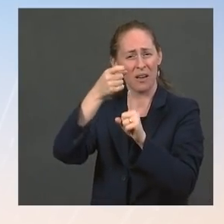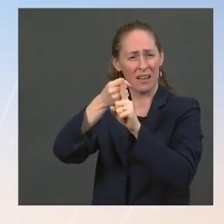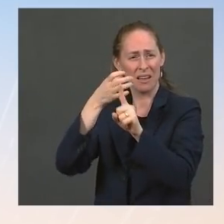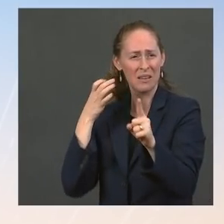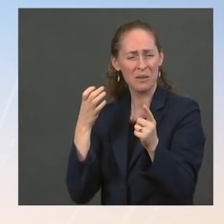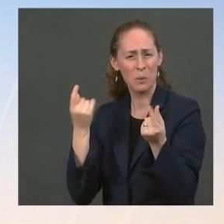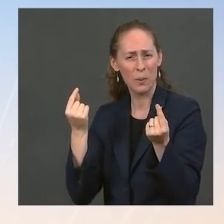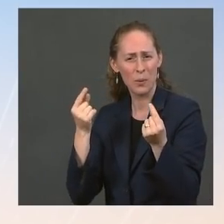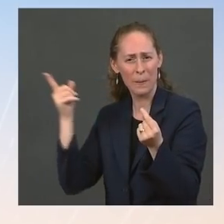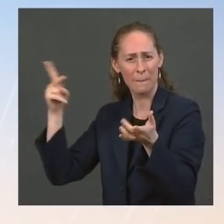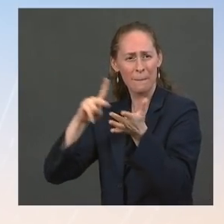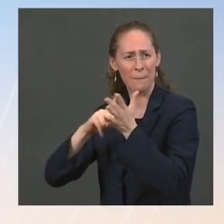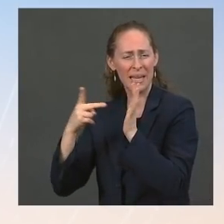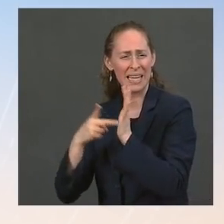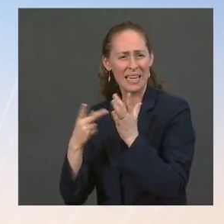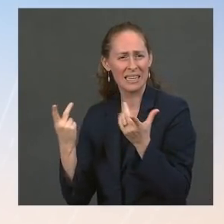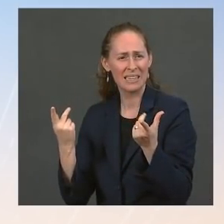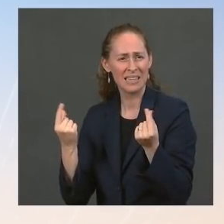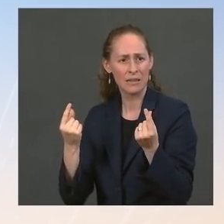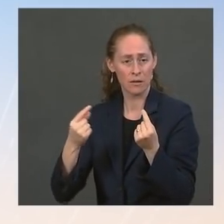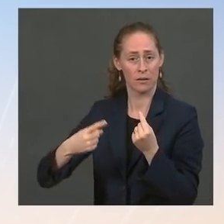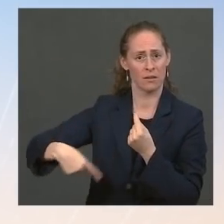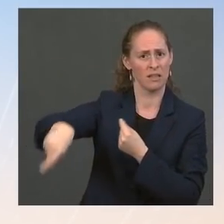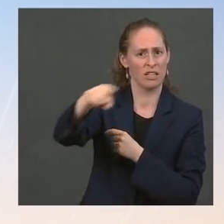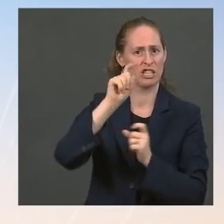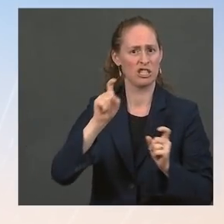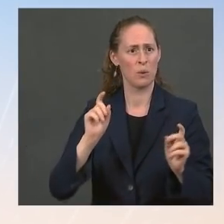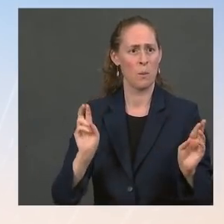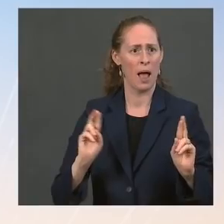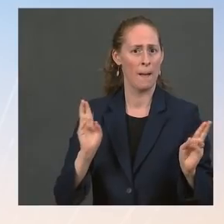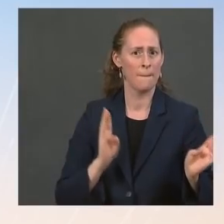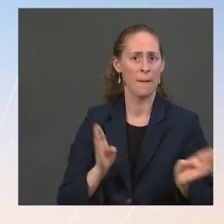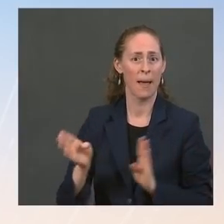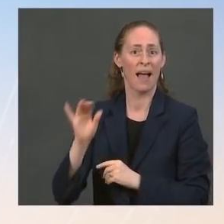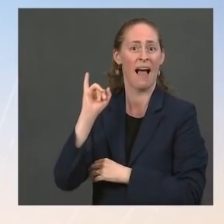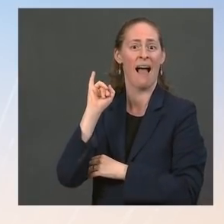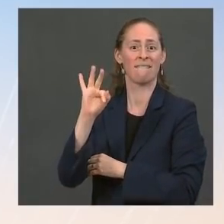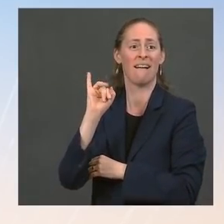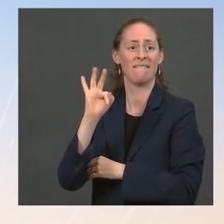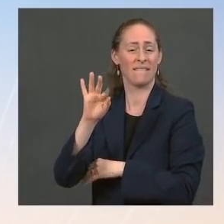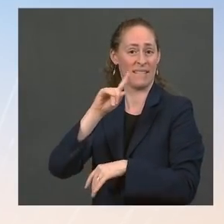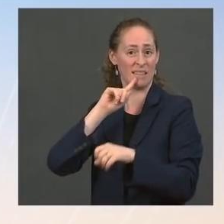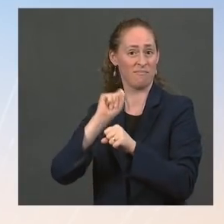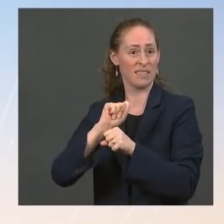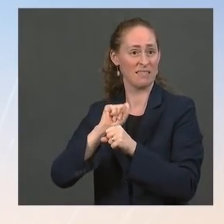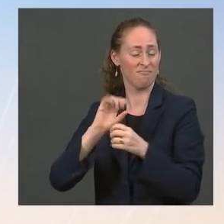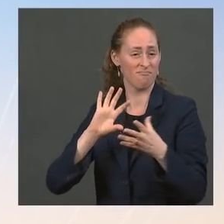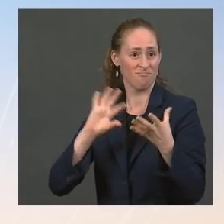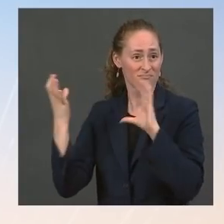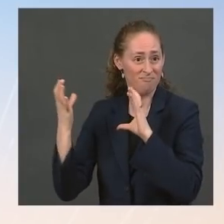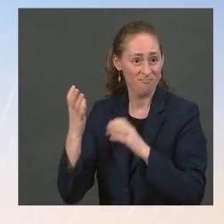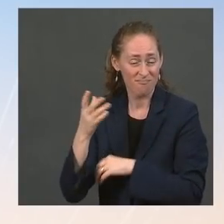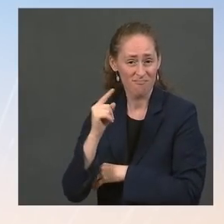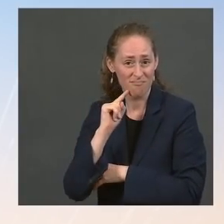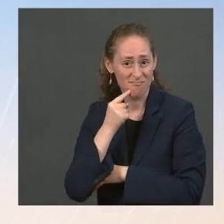should be preparing for as the worst-case scenario? Does he see this as potentially inevitable where we are today?